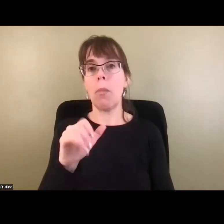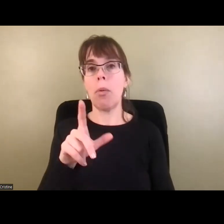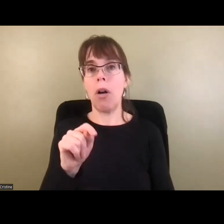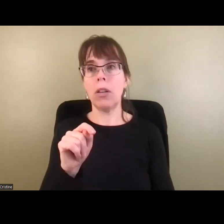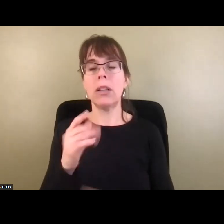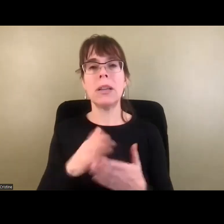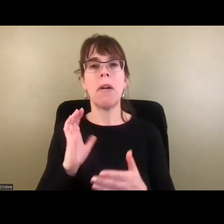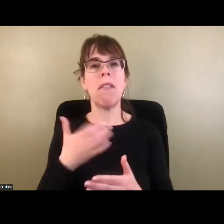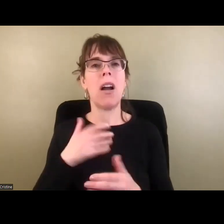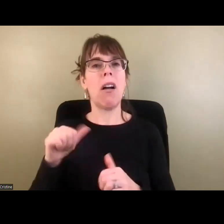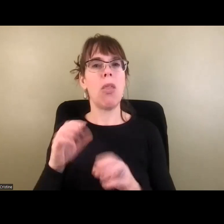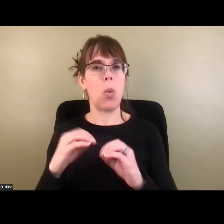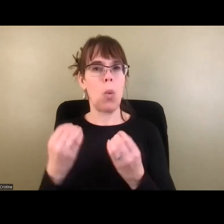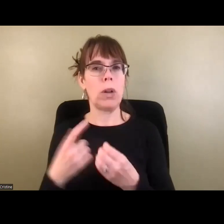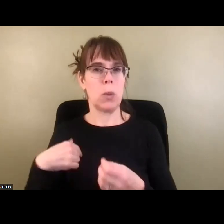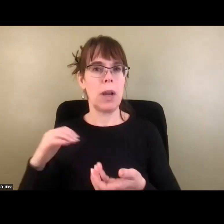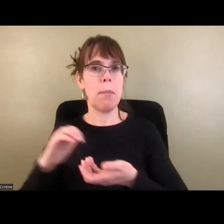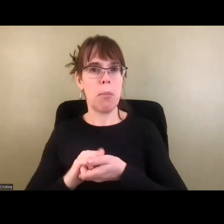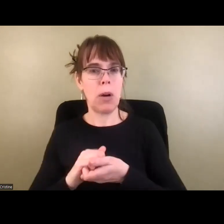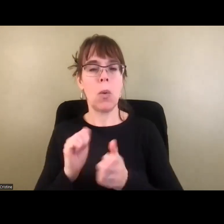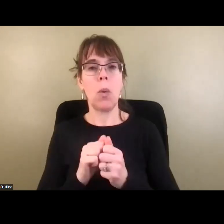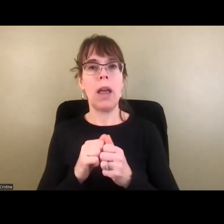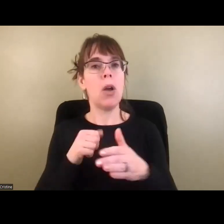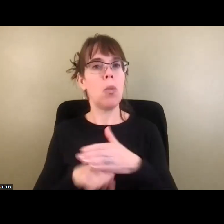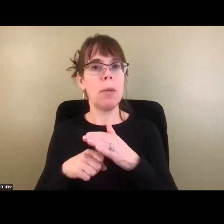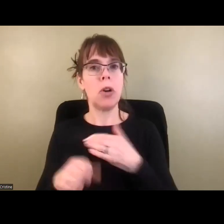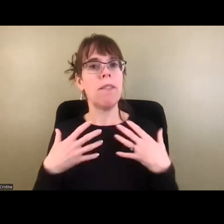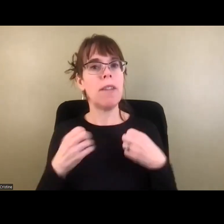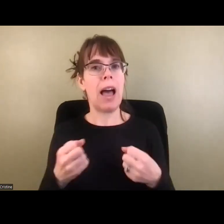partner organizations in the reproductive health rights and justice space are